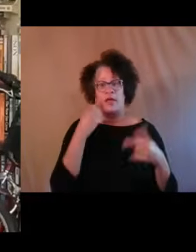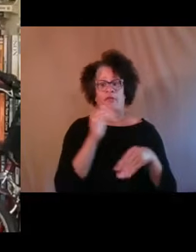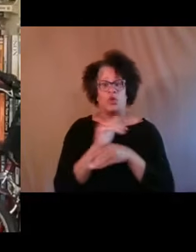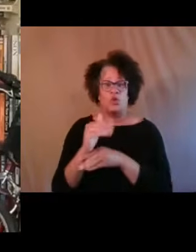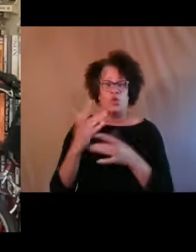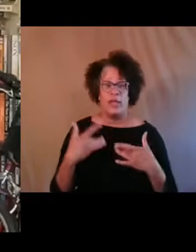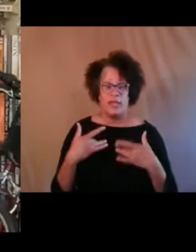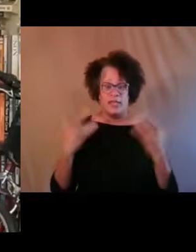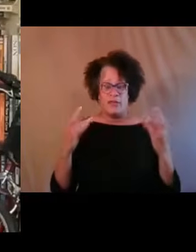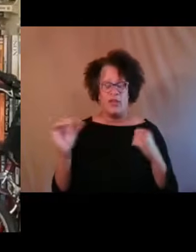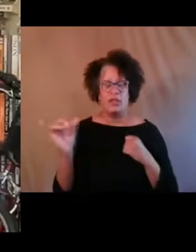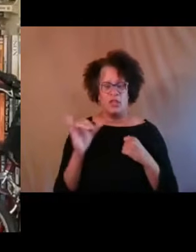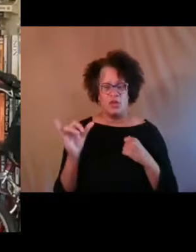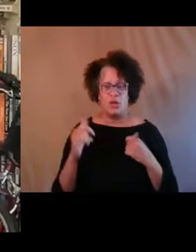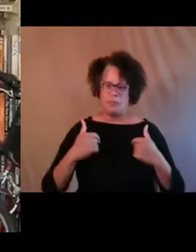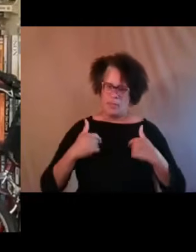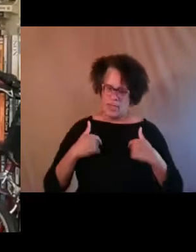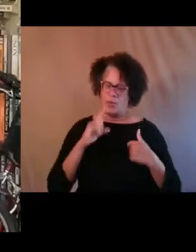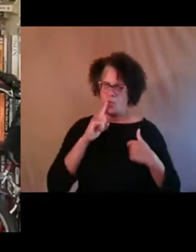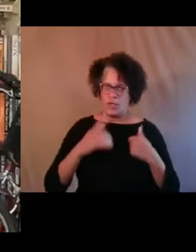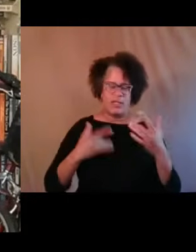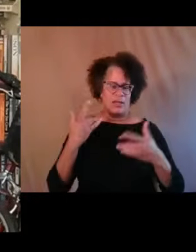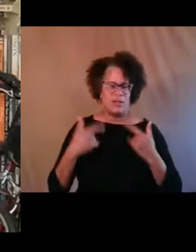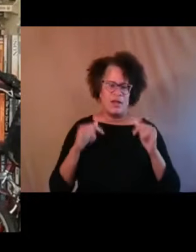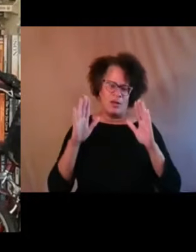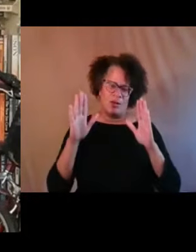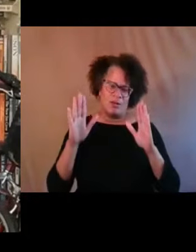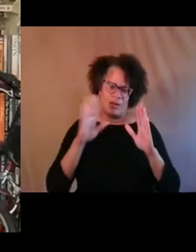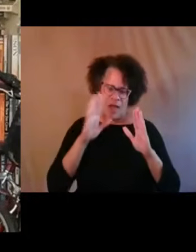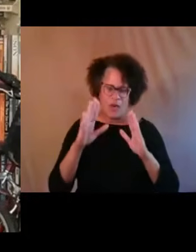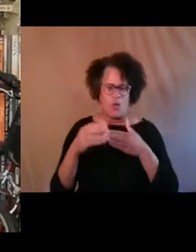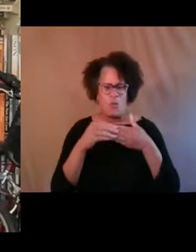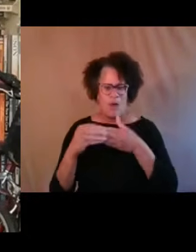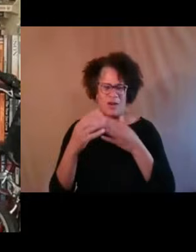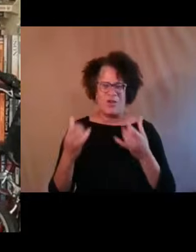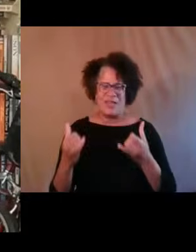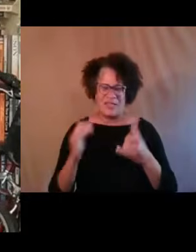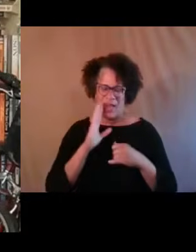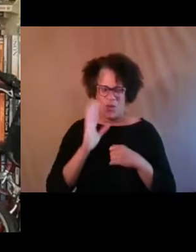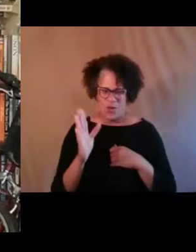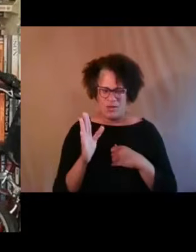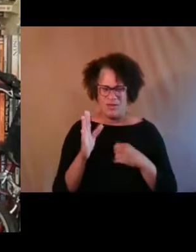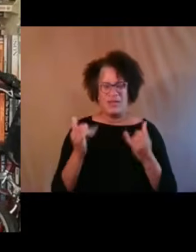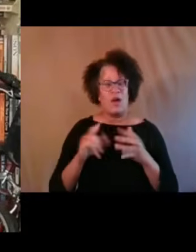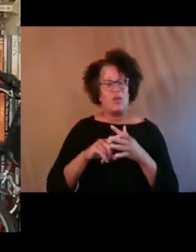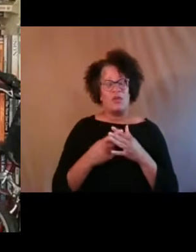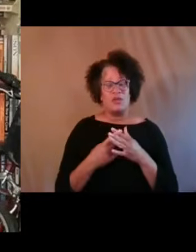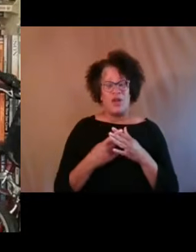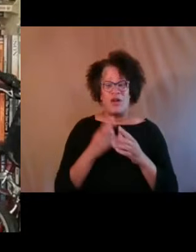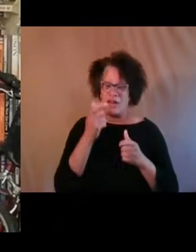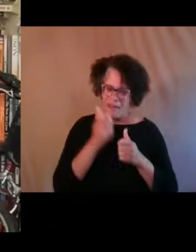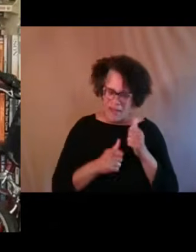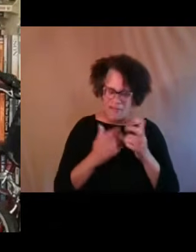I'm personally excited. This is the one that I'm going to moderate. At the start of each of these town halls,